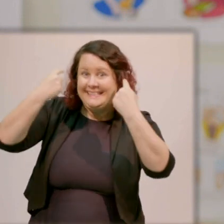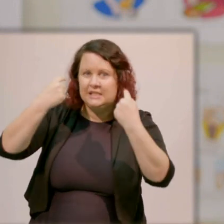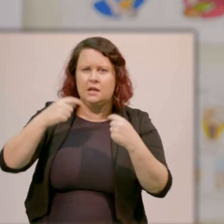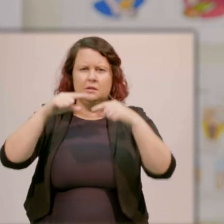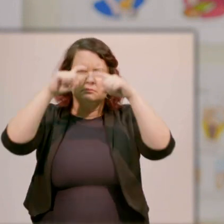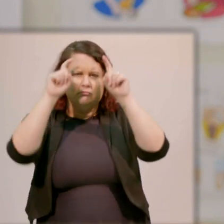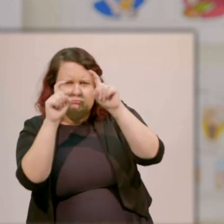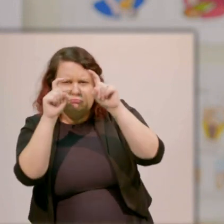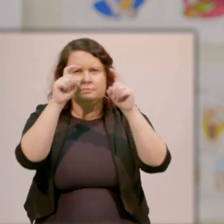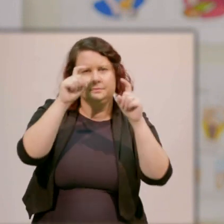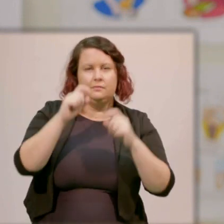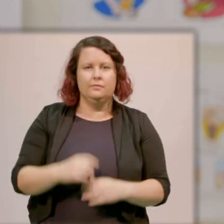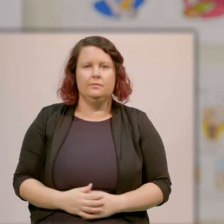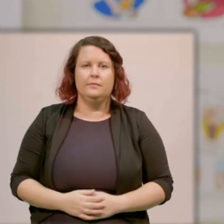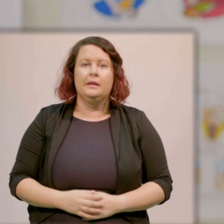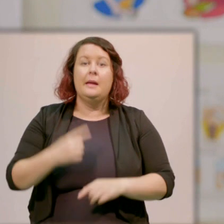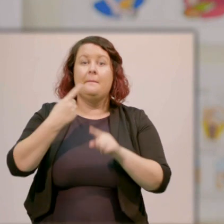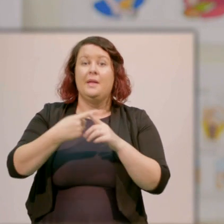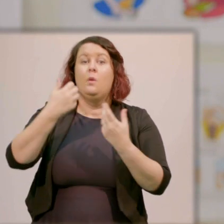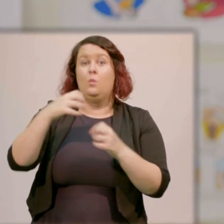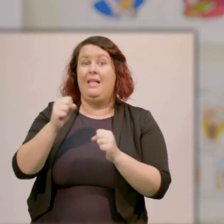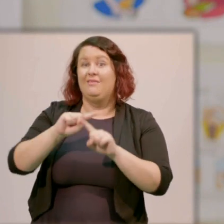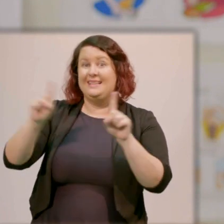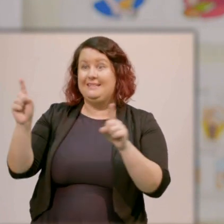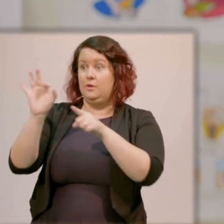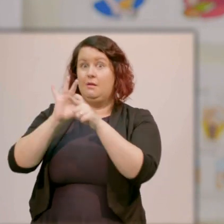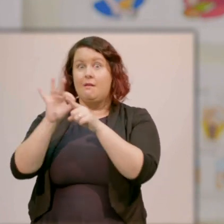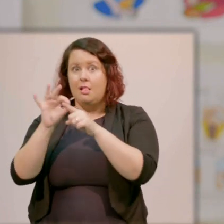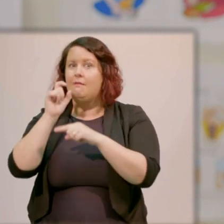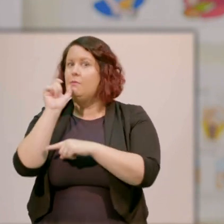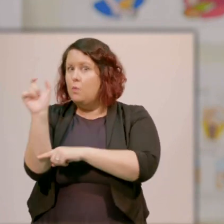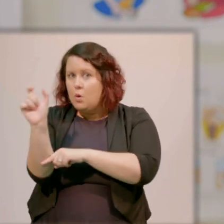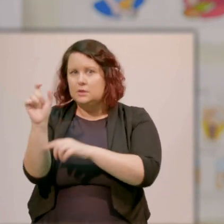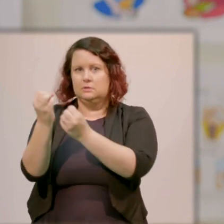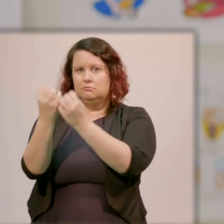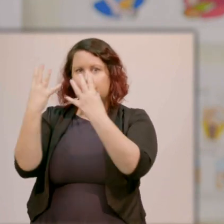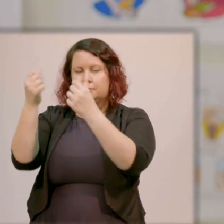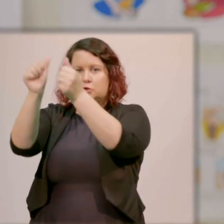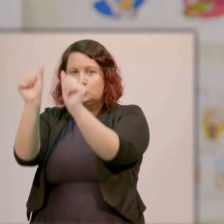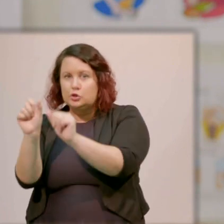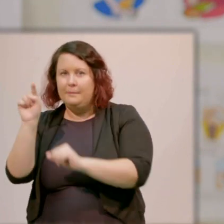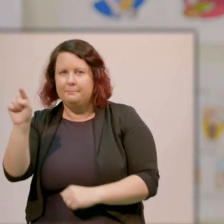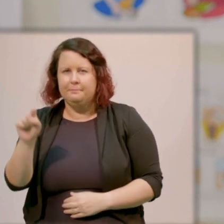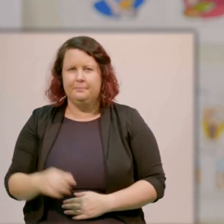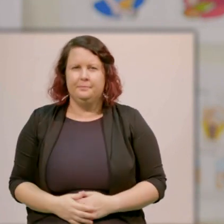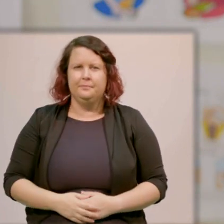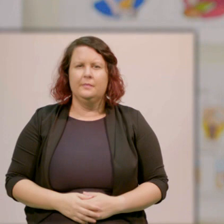and tone and pitch of words, is often shown through the use of size, bold letters or italics, and sometimes the shape of words.